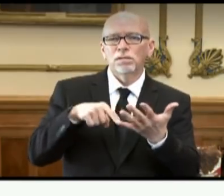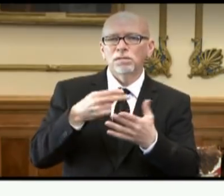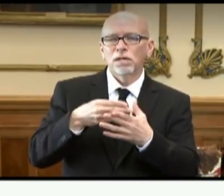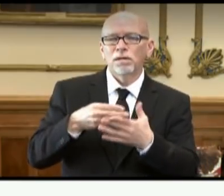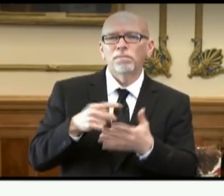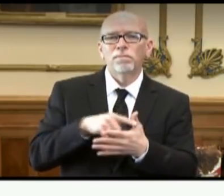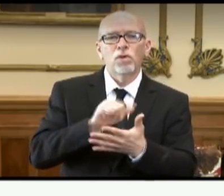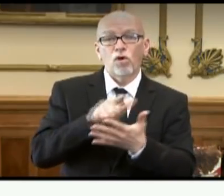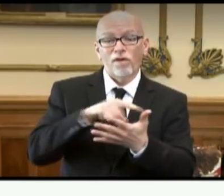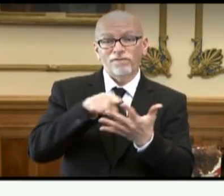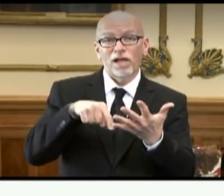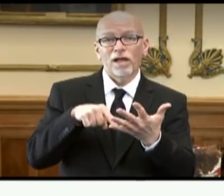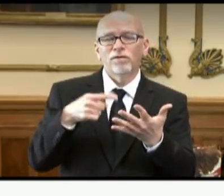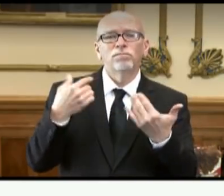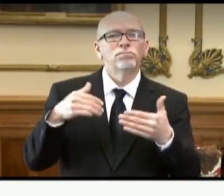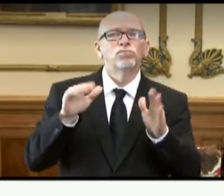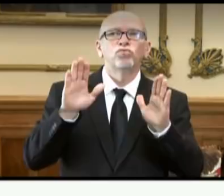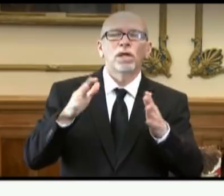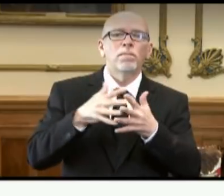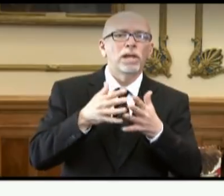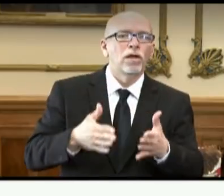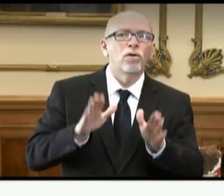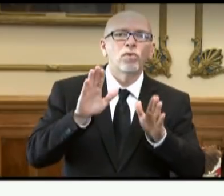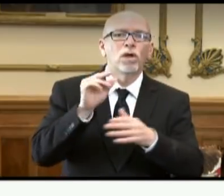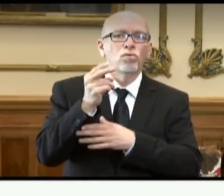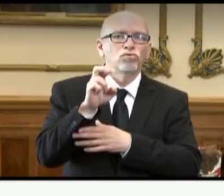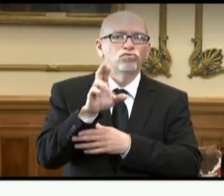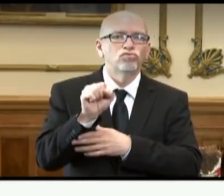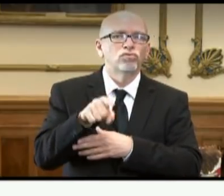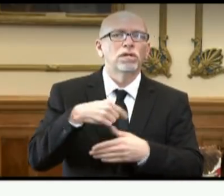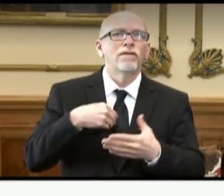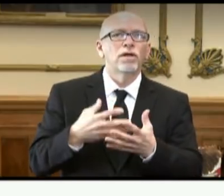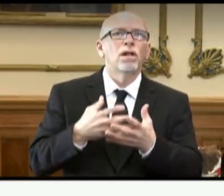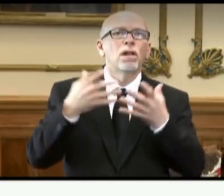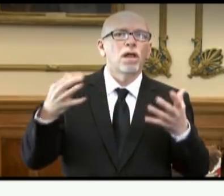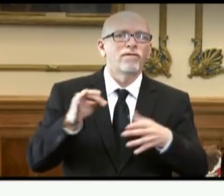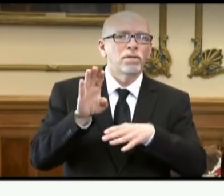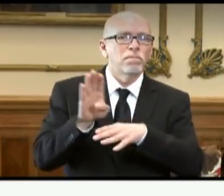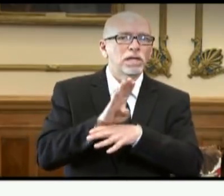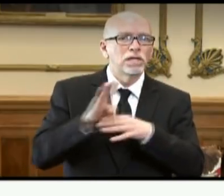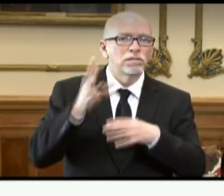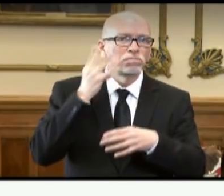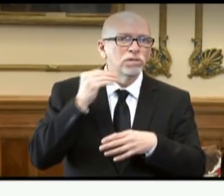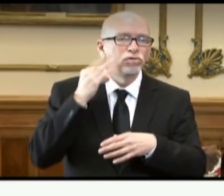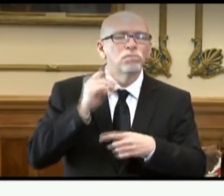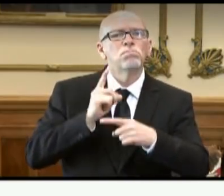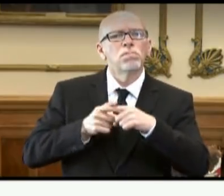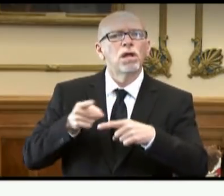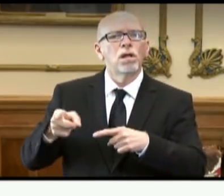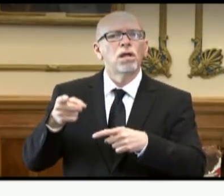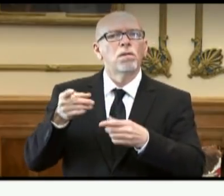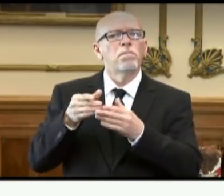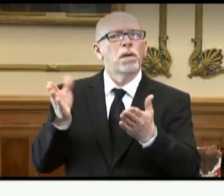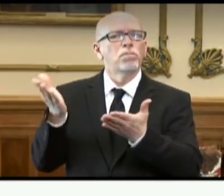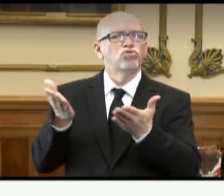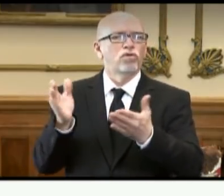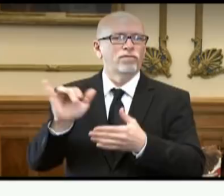FIVE PEOPLE TO SERVE ON OUR ADVISORY COMMITTEE. I THINK YOU WILL RECOGNIZE THESE NAMES. ALL FIVE ARE GREAT AMERICANS,